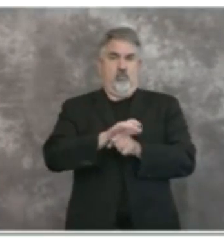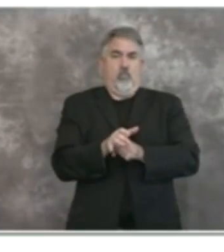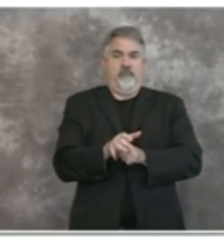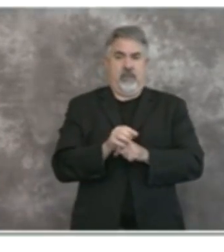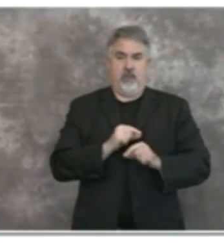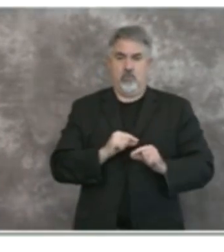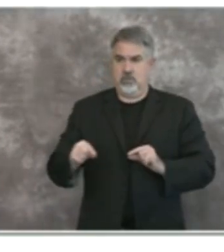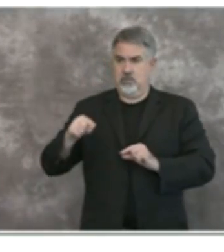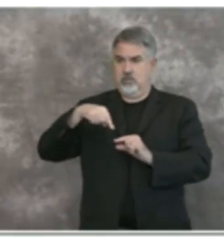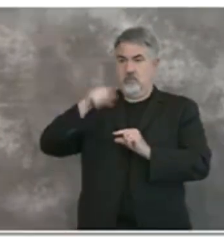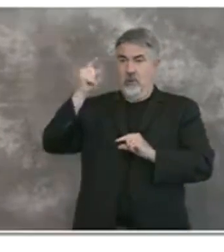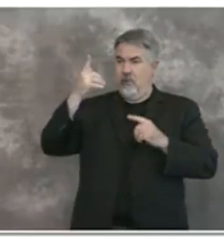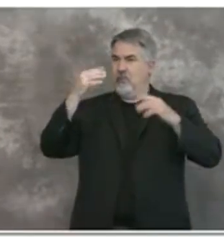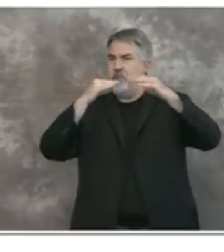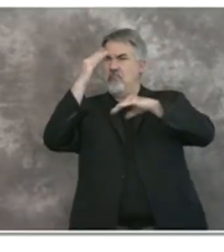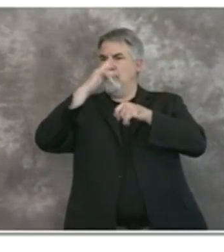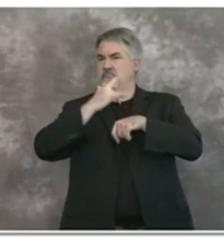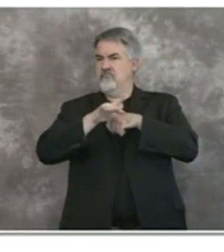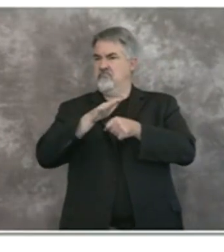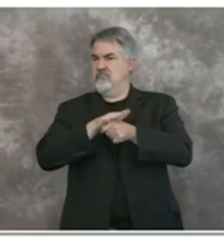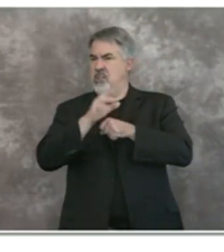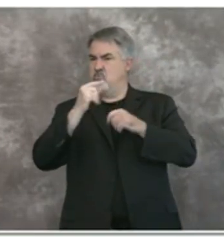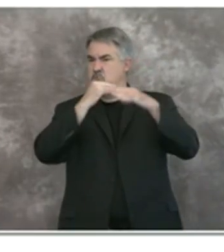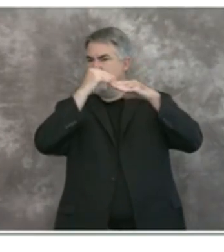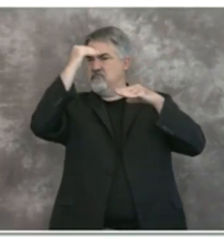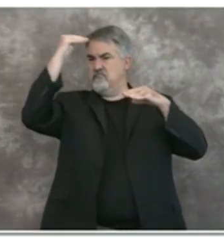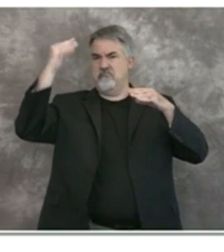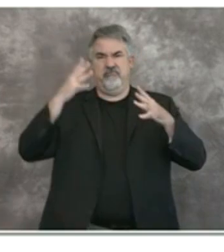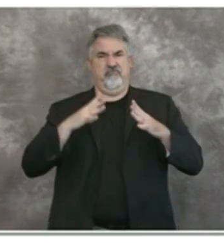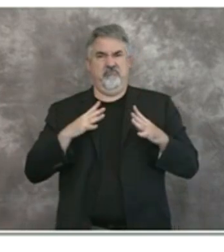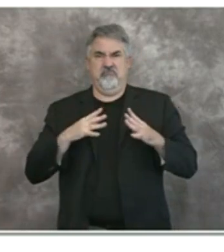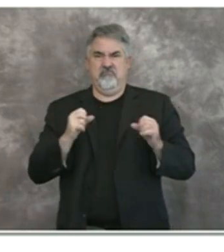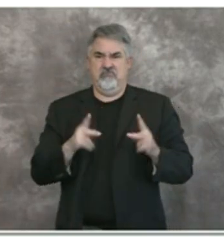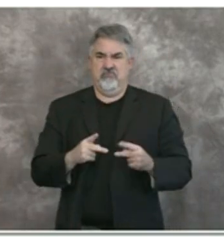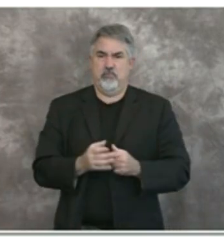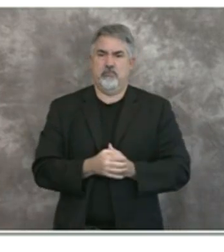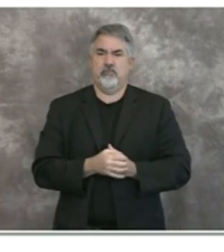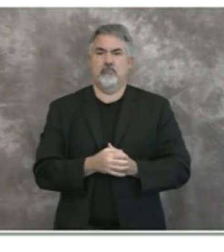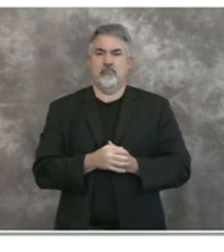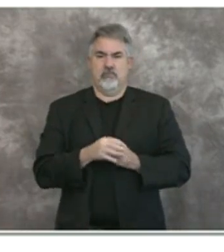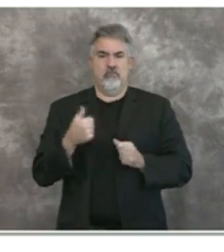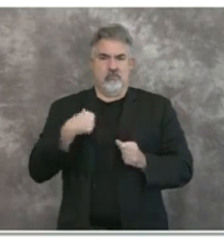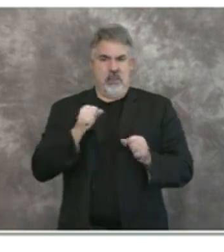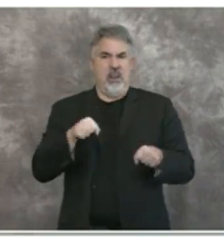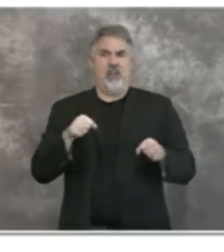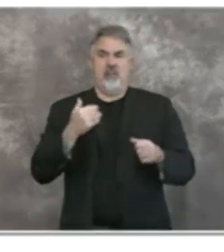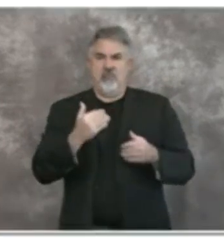HOSPITALIZATIONS THAT YOU SEE AND HOLDING VERY STEADY. THESE ARE THE SIGNS THAT ARE ENCOURAGING THAT ALLOW US TO